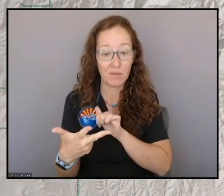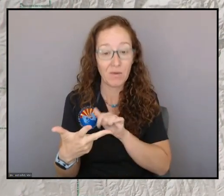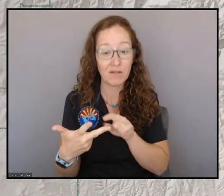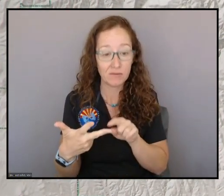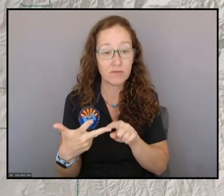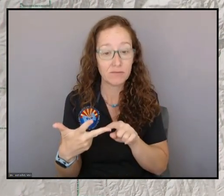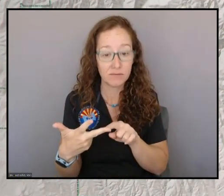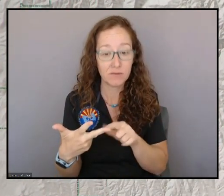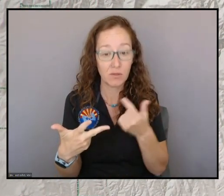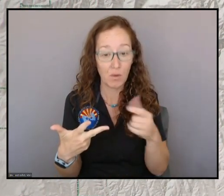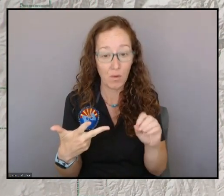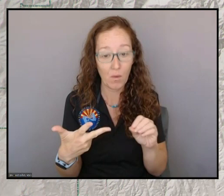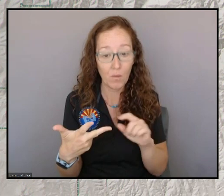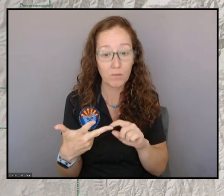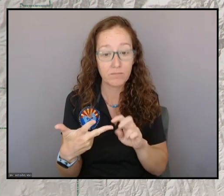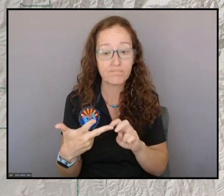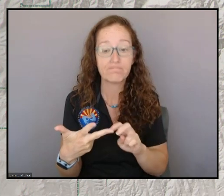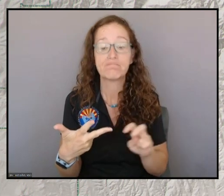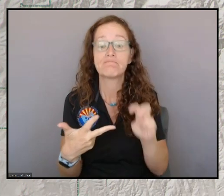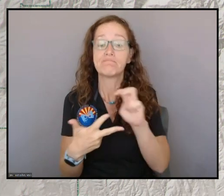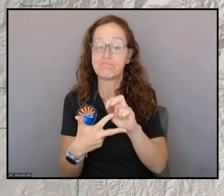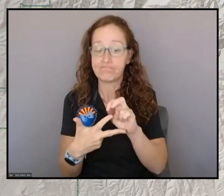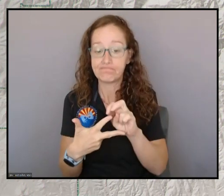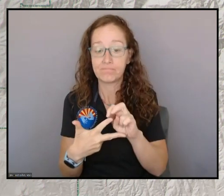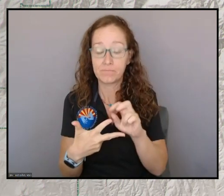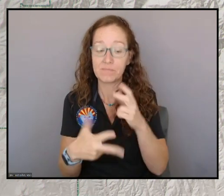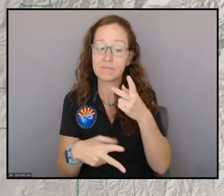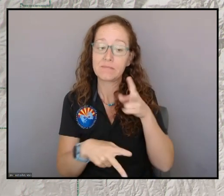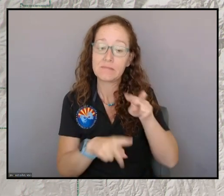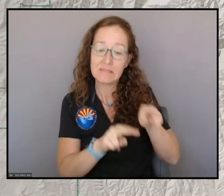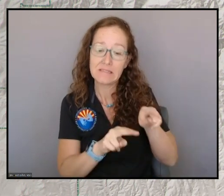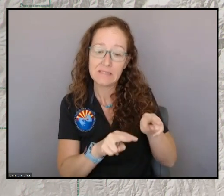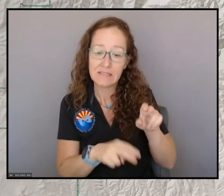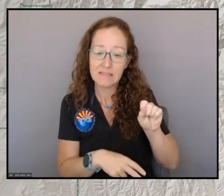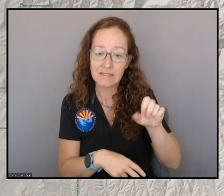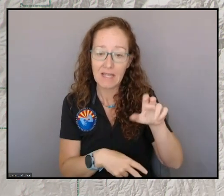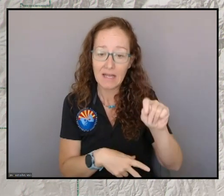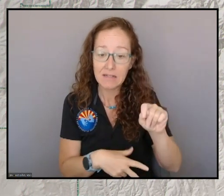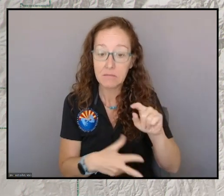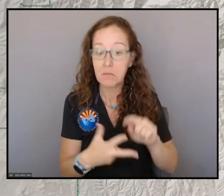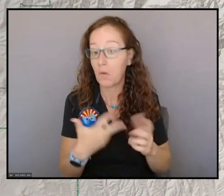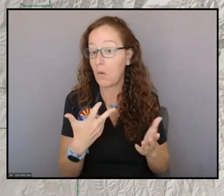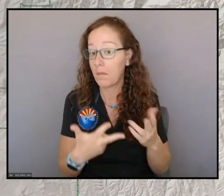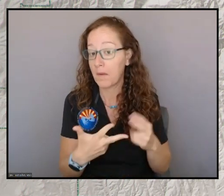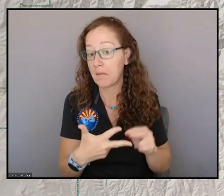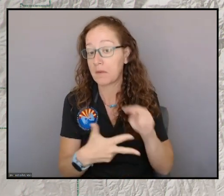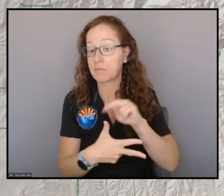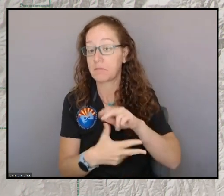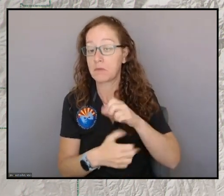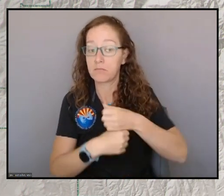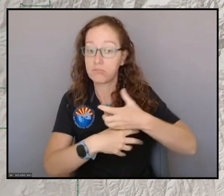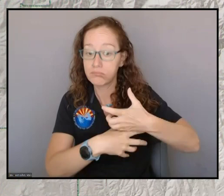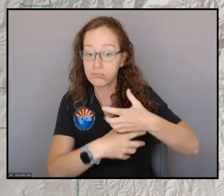starting to tear down into the 'Set' and potentially the 'Ready' as all this good work is continuing, and the strong